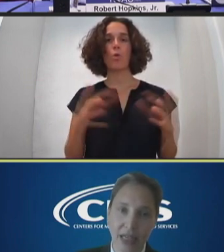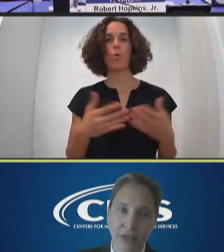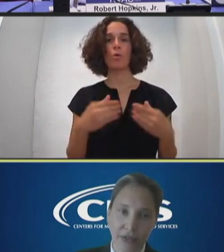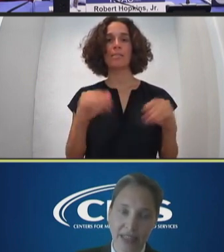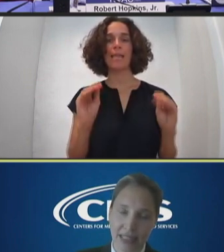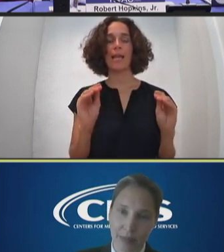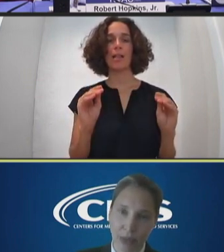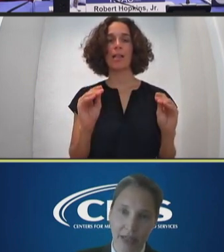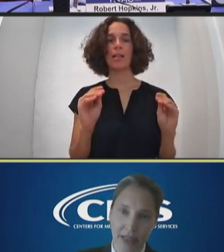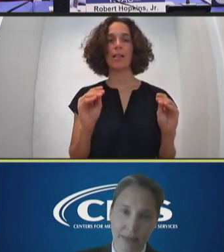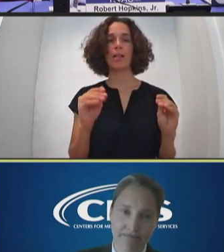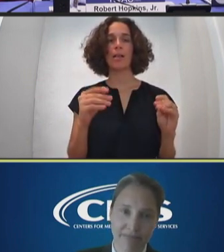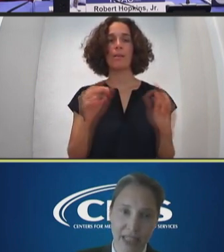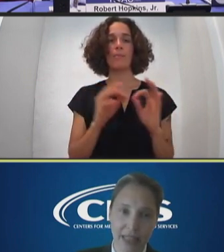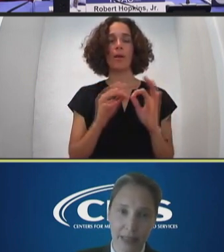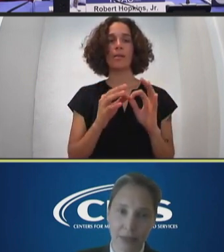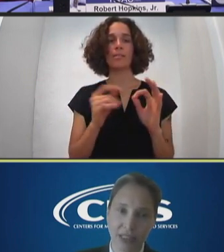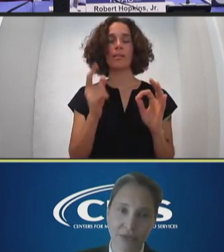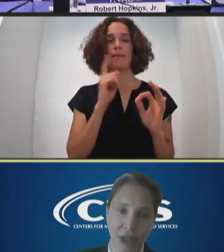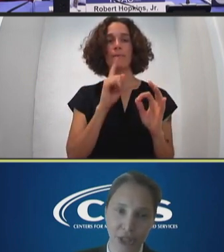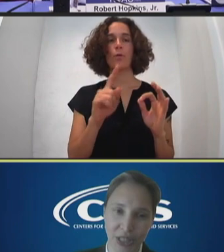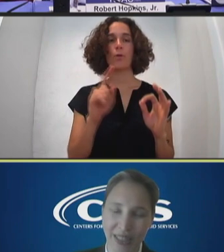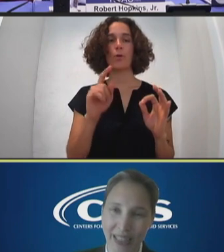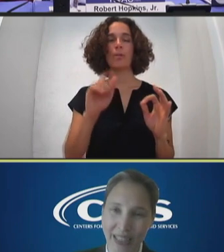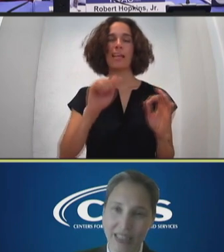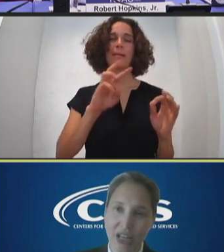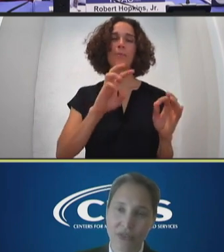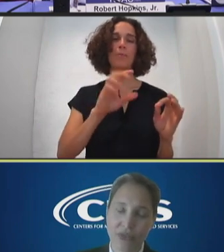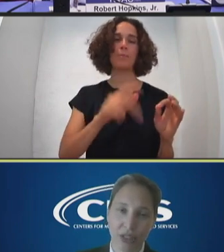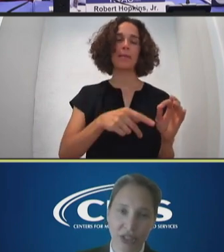for the vaccine product. Except when it's furnished in settings for which